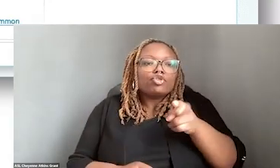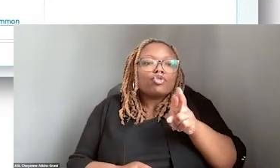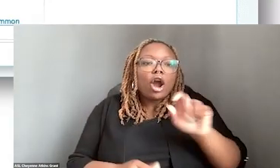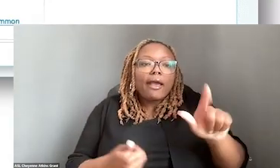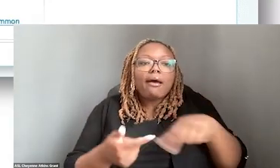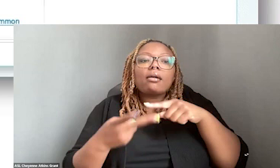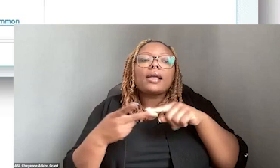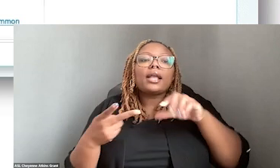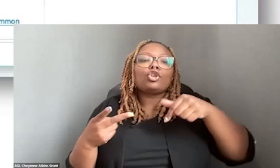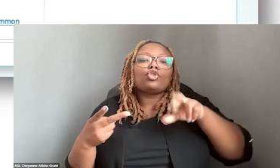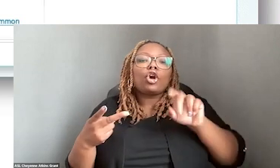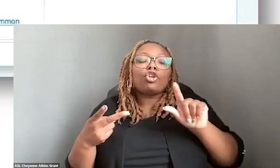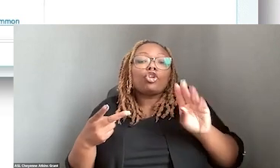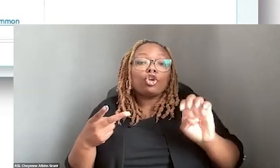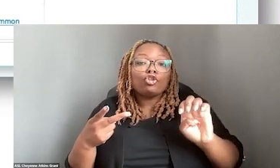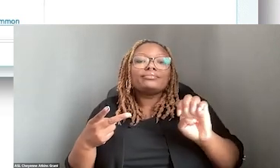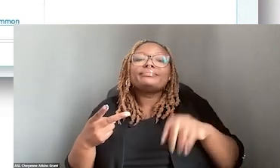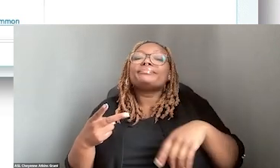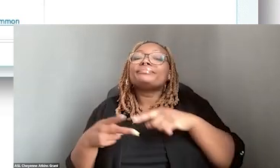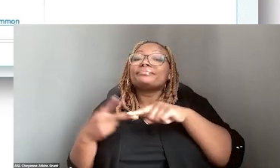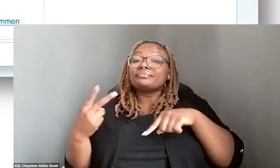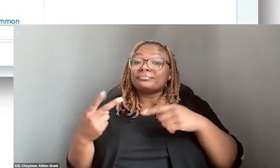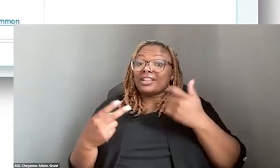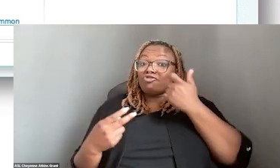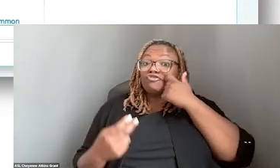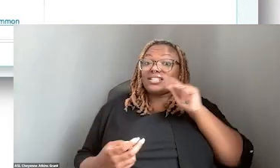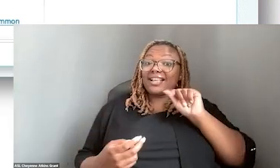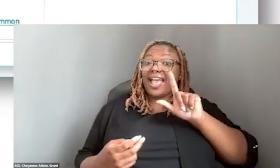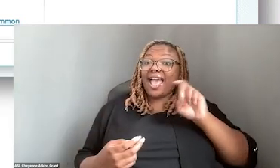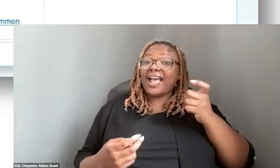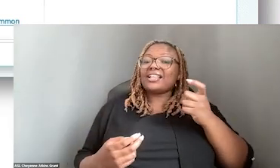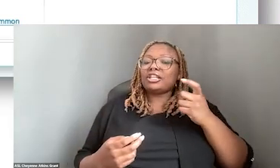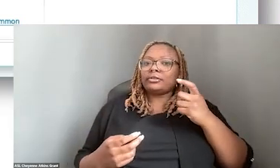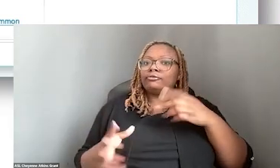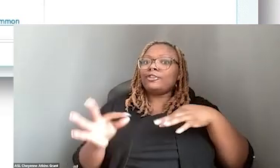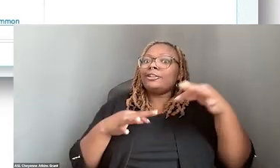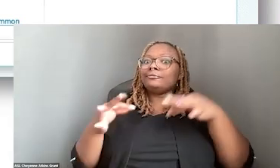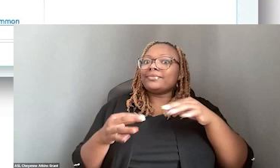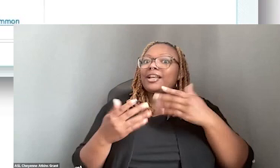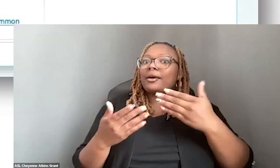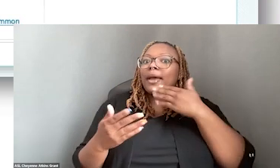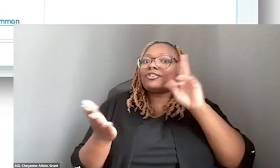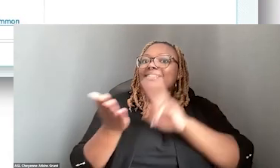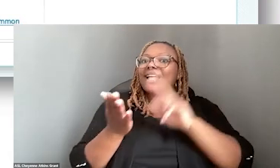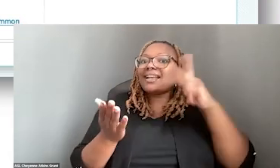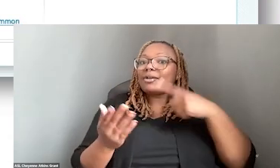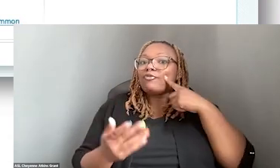And Alex just gave us a great talk about signing up for a Research.gov account. And guess what?